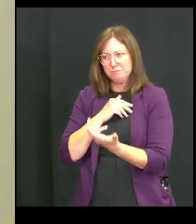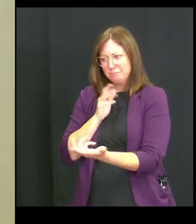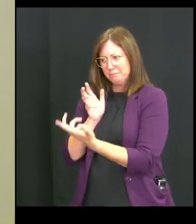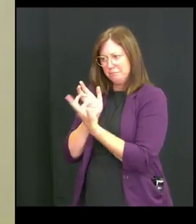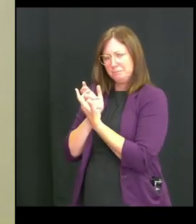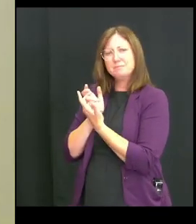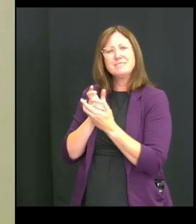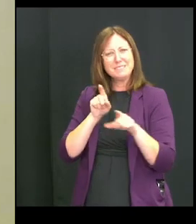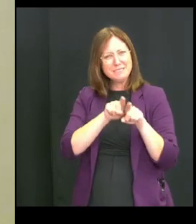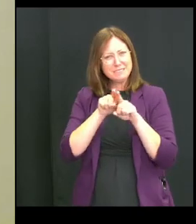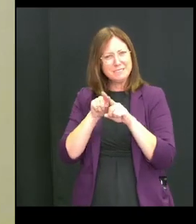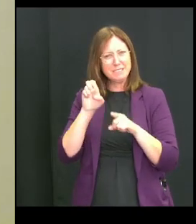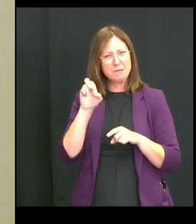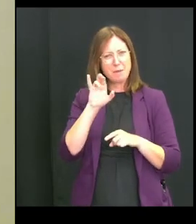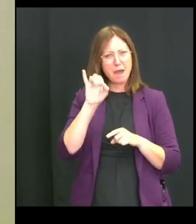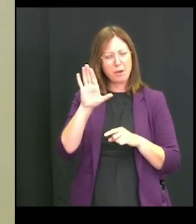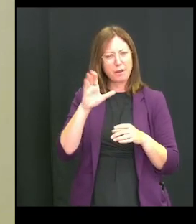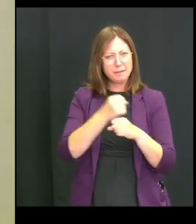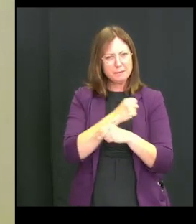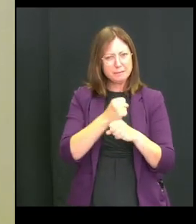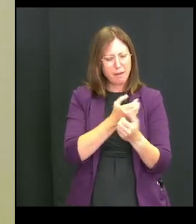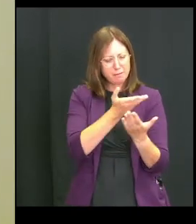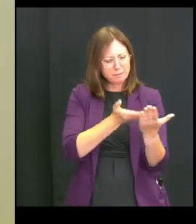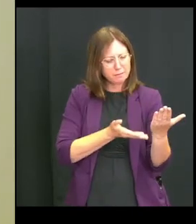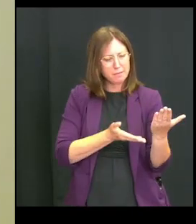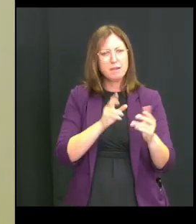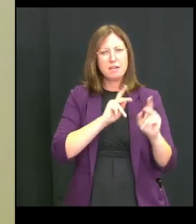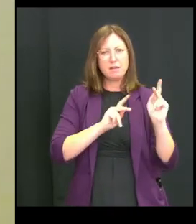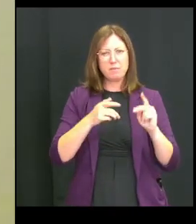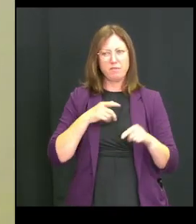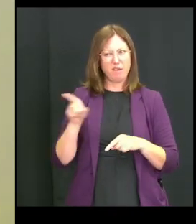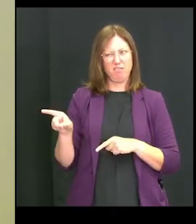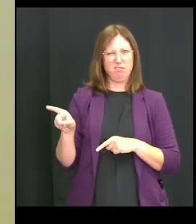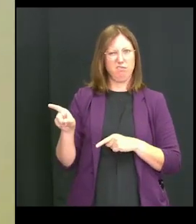where you see not just people finding their least liked party more disagreeable,